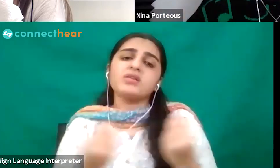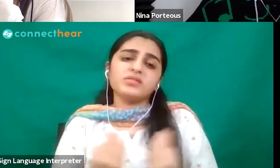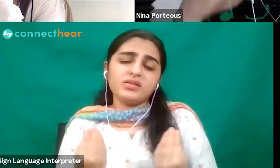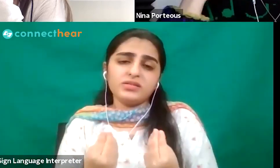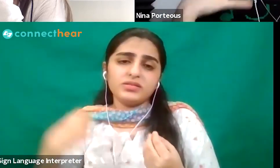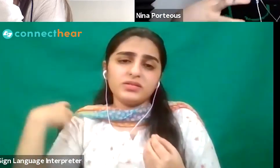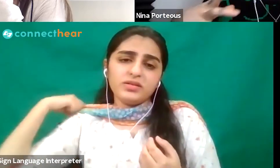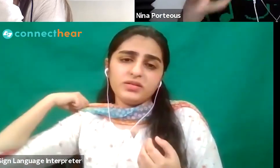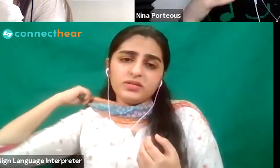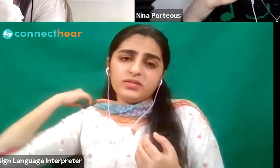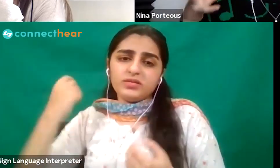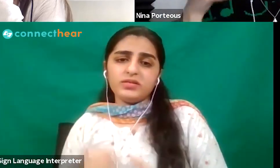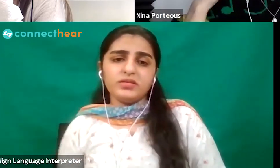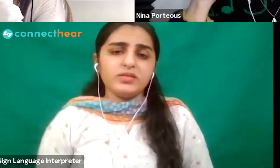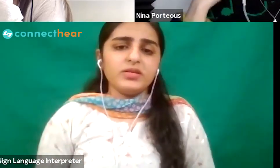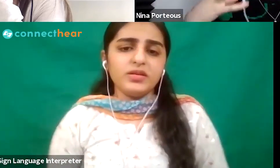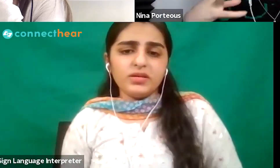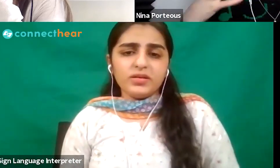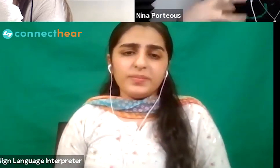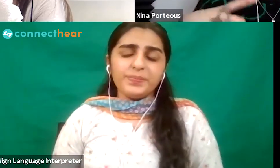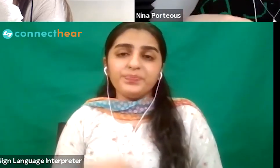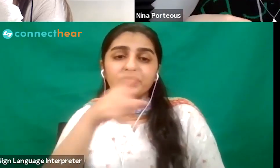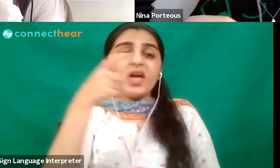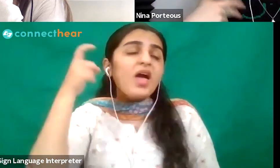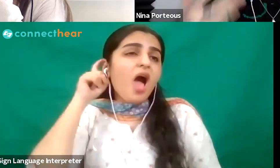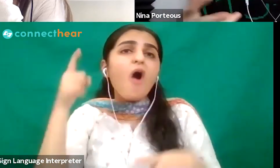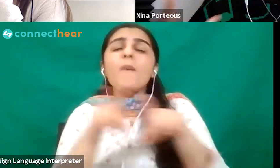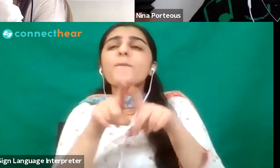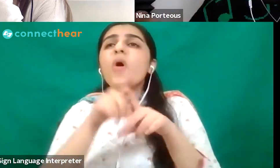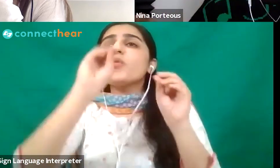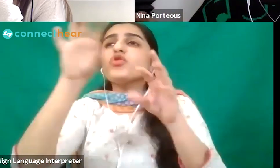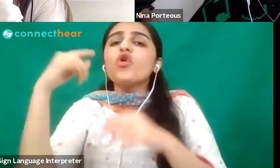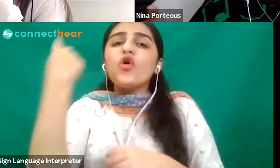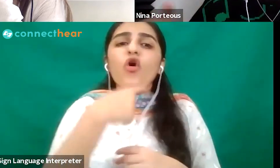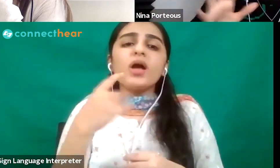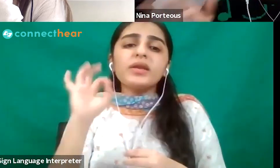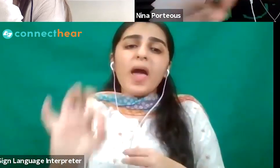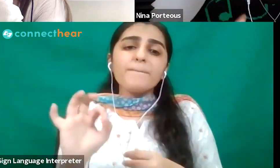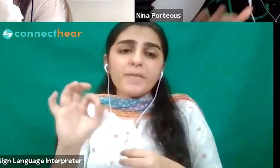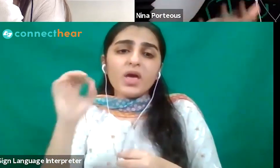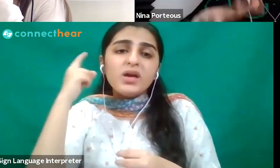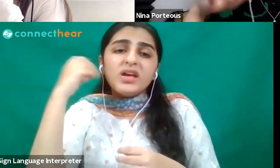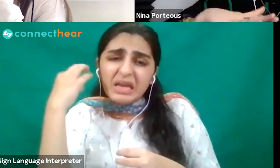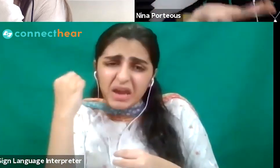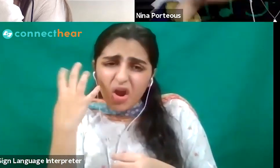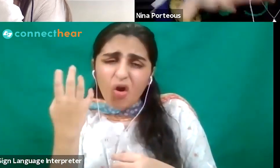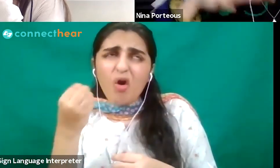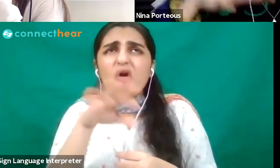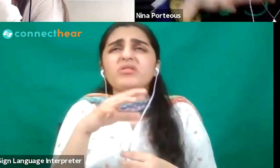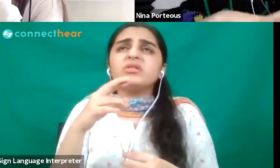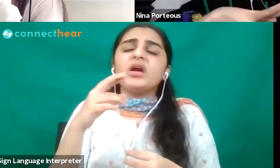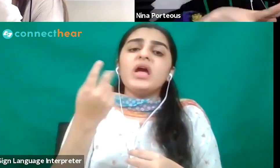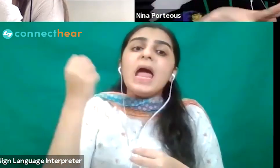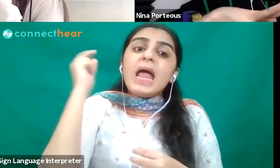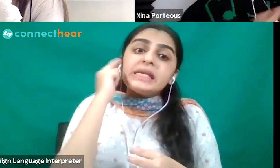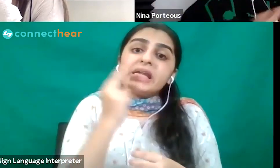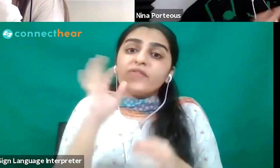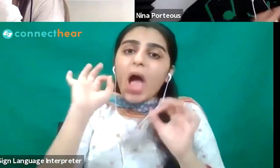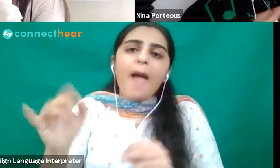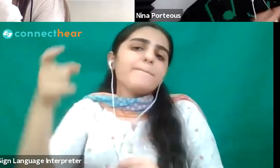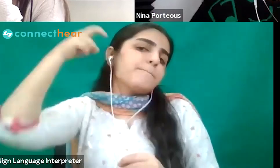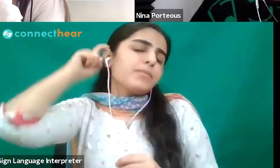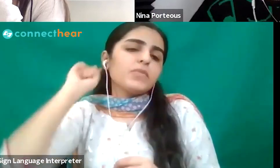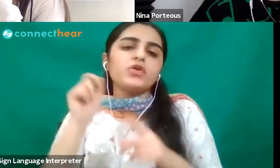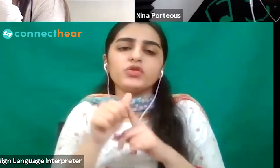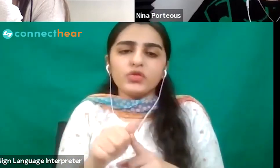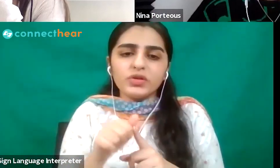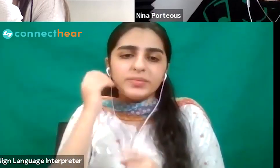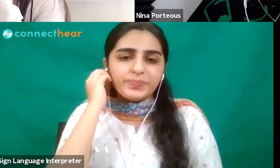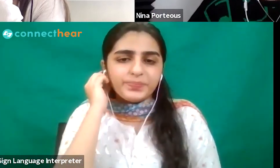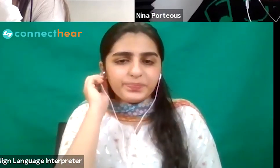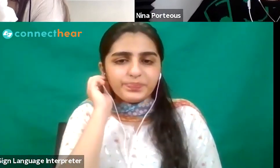So as much as the noise can be overwhelming like whenever I don't have my hearing it's and I'm very like what's happening, like I need to know what's happening around me.